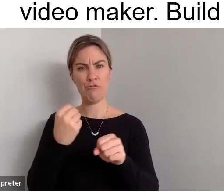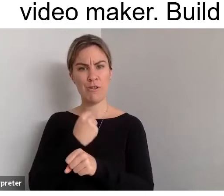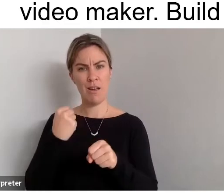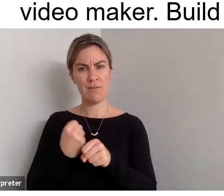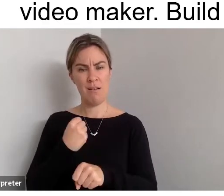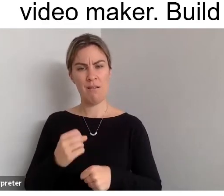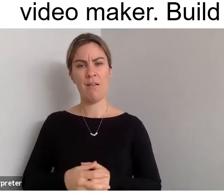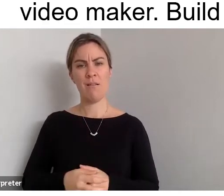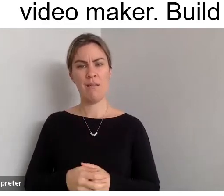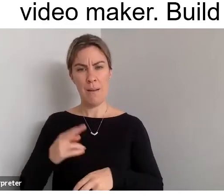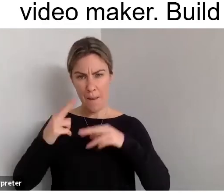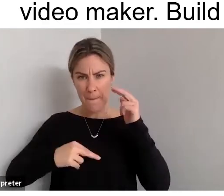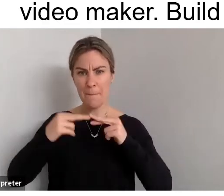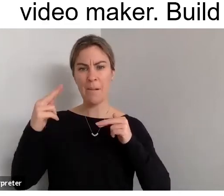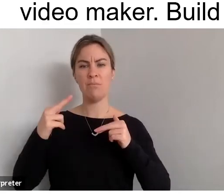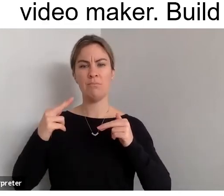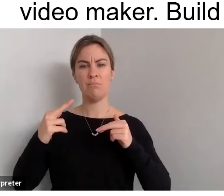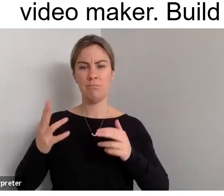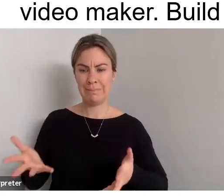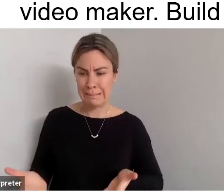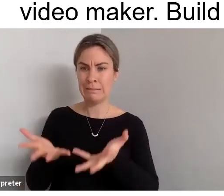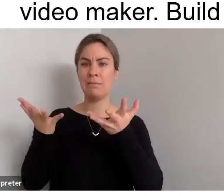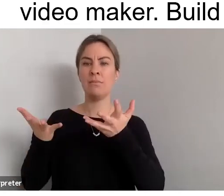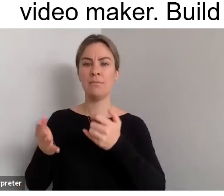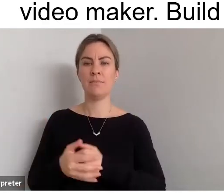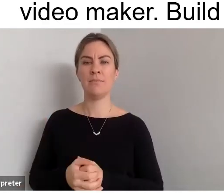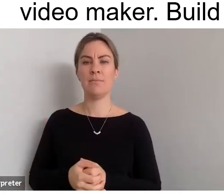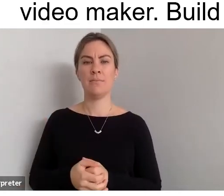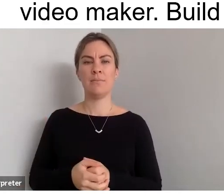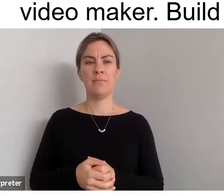up and uplift disabled content creators.